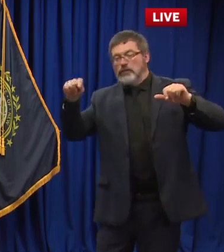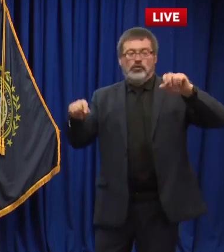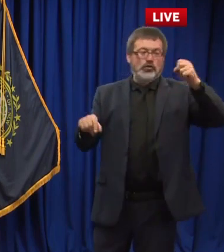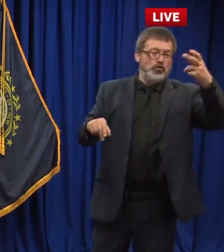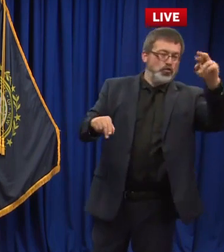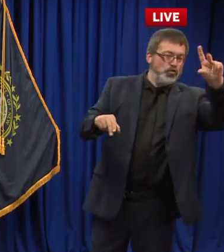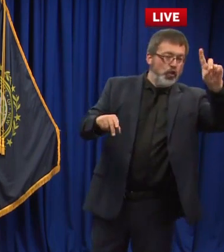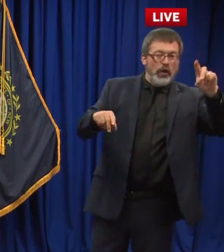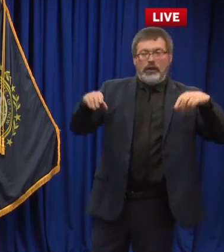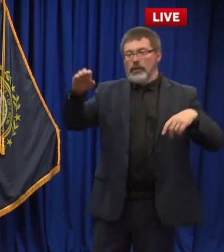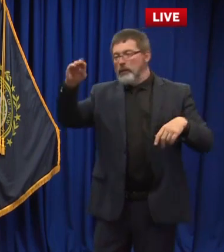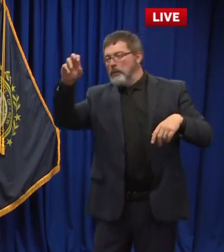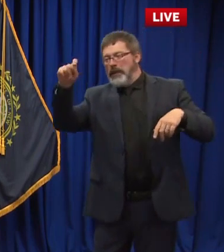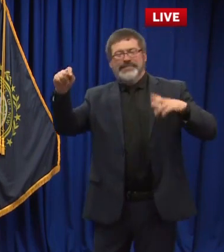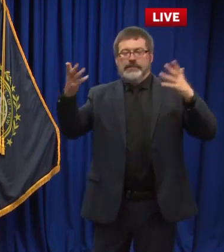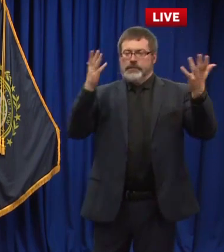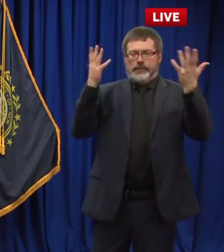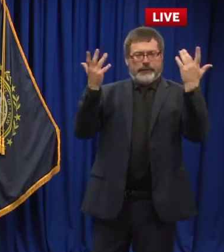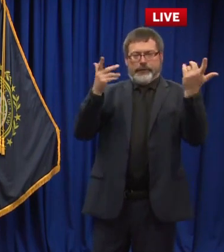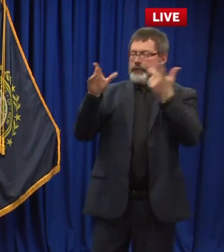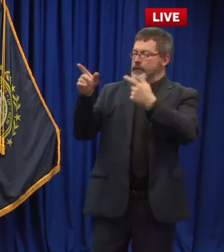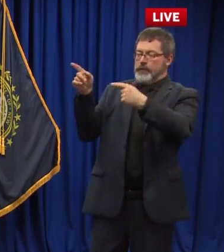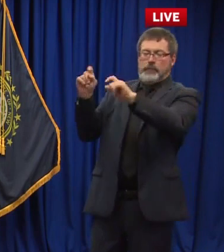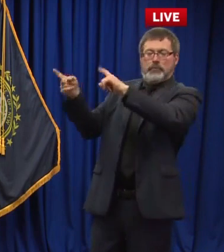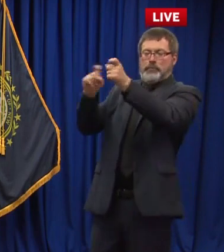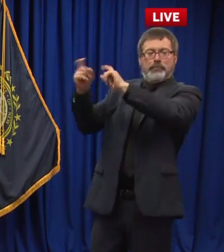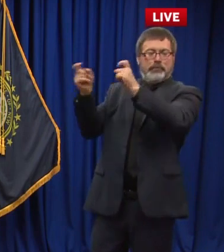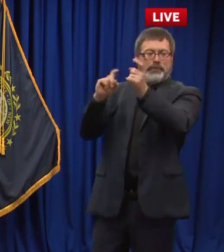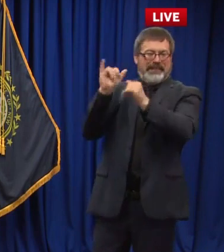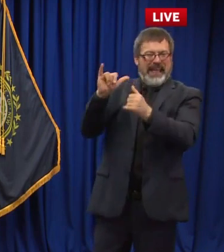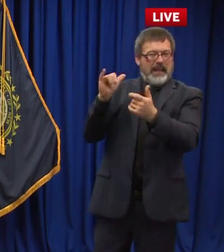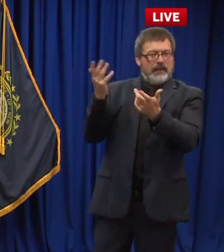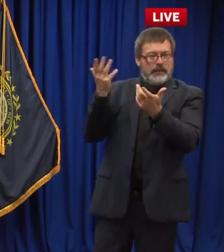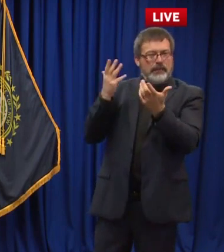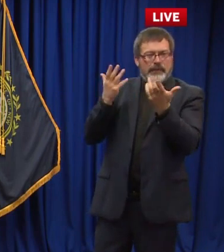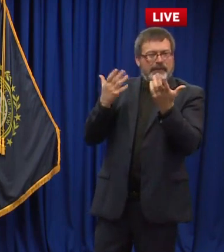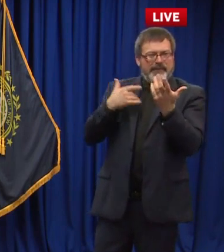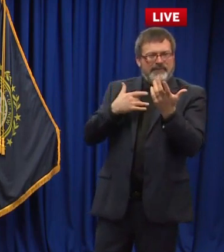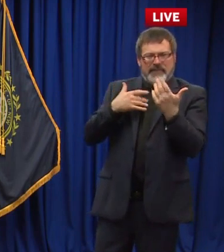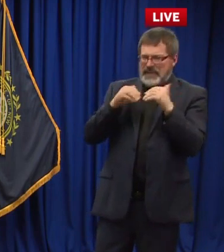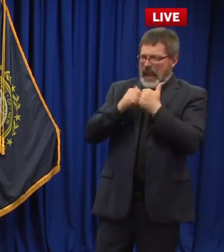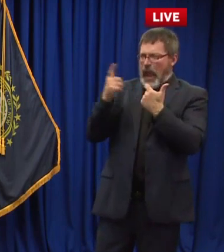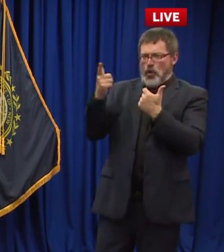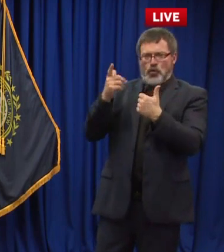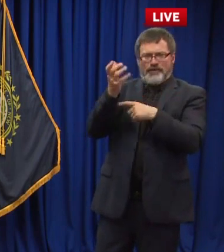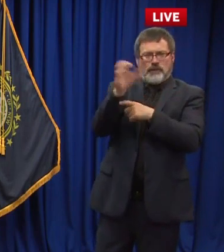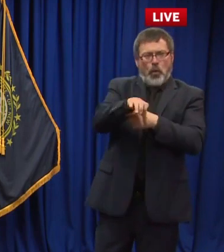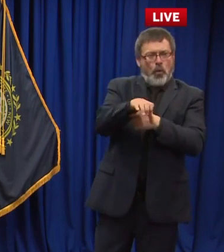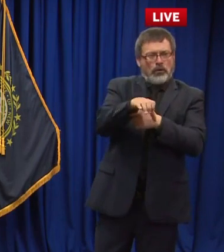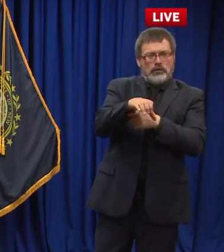MUCH OF THIS DOCUMENT SEEMS TO BE OPERATING ON SHOULD.